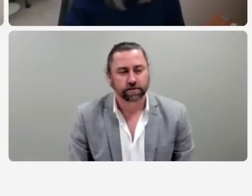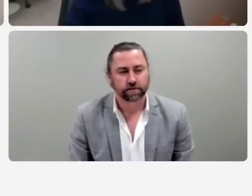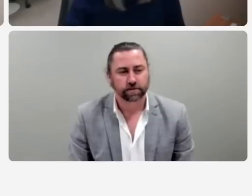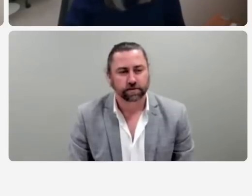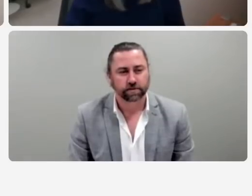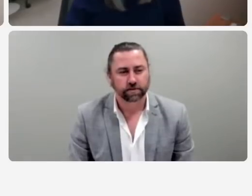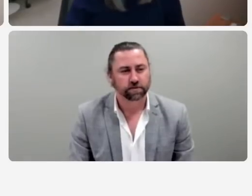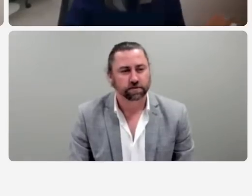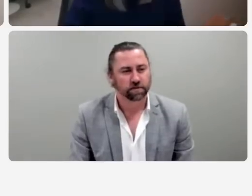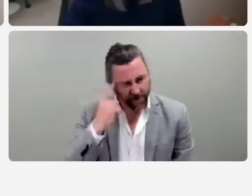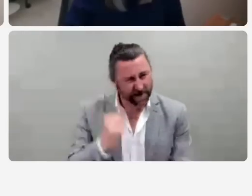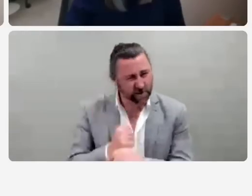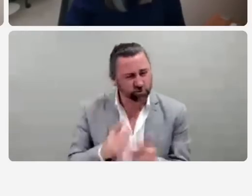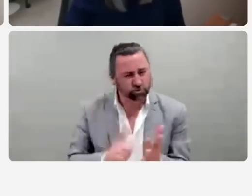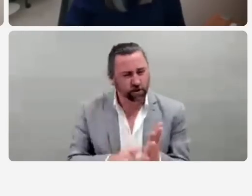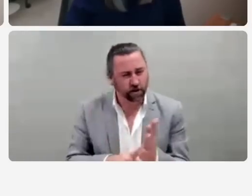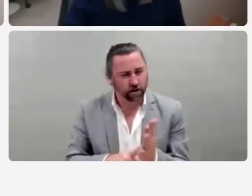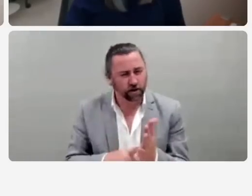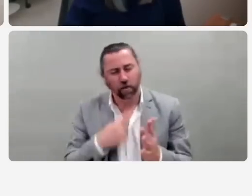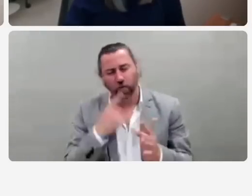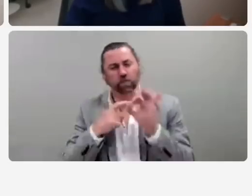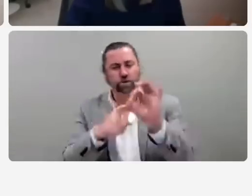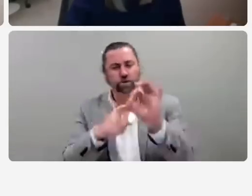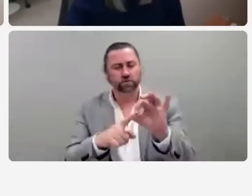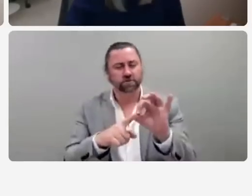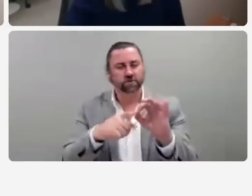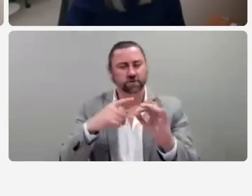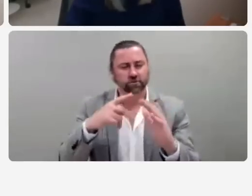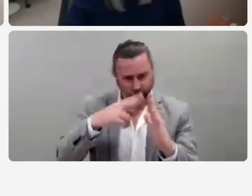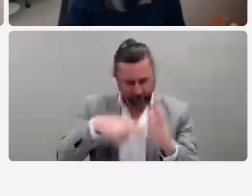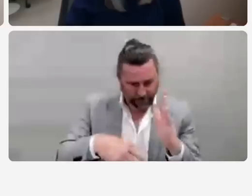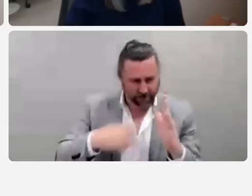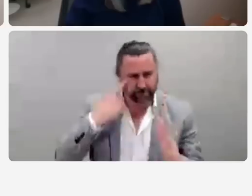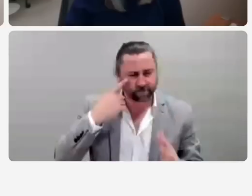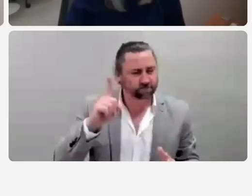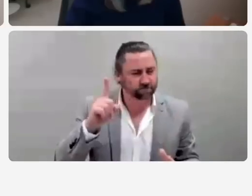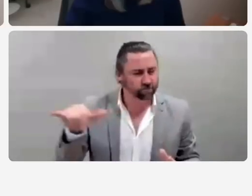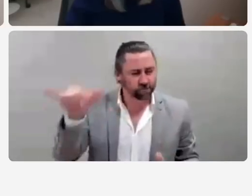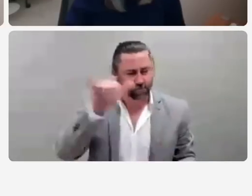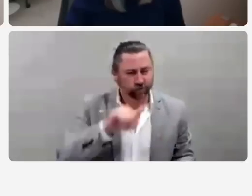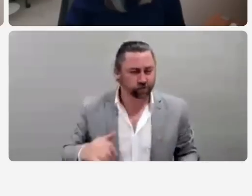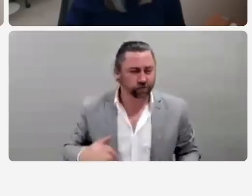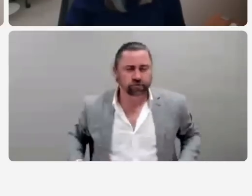I think this is for Gillian. I'll read out the question and it will explain why